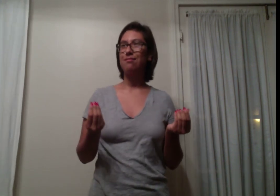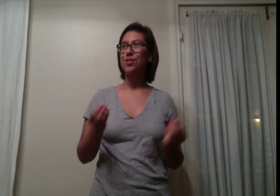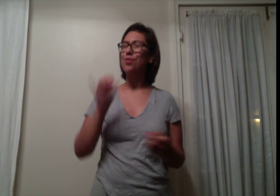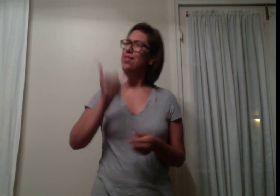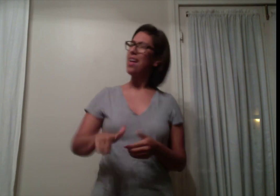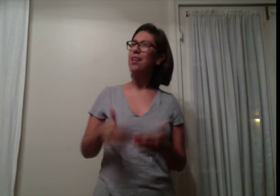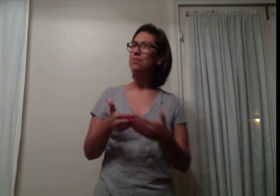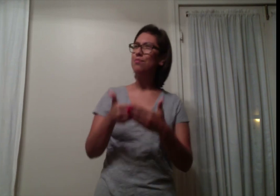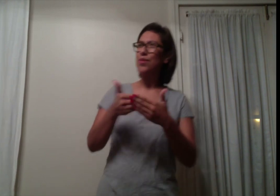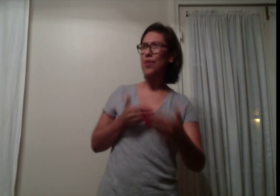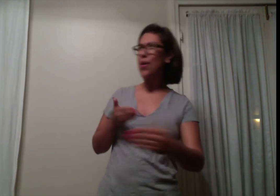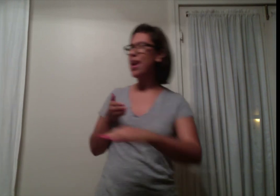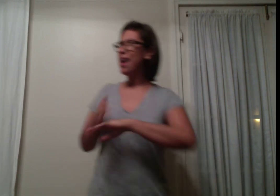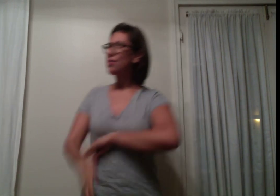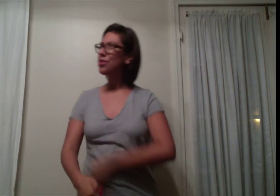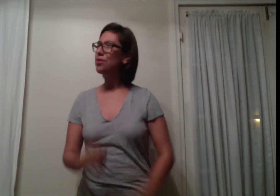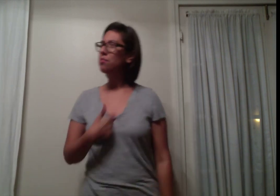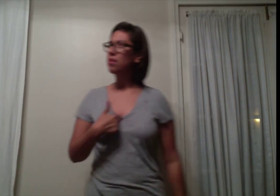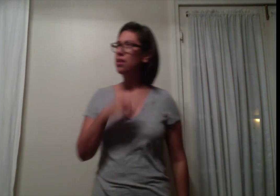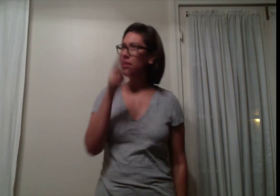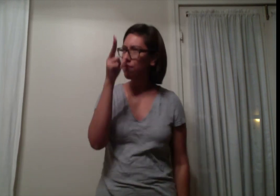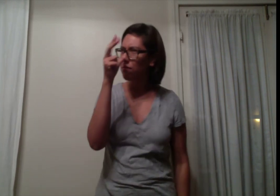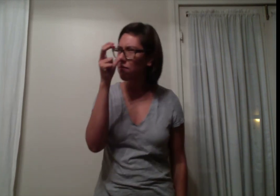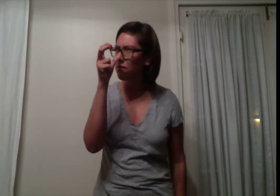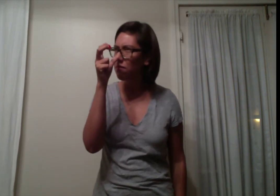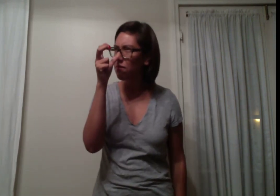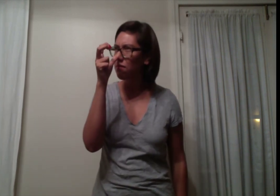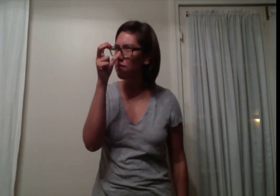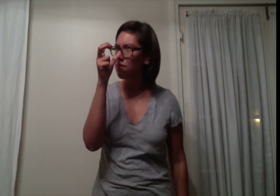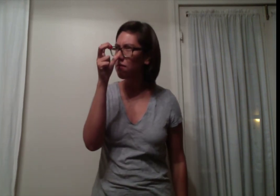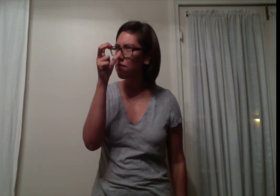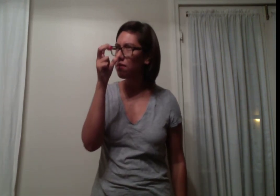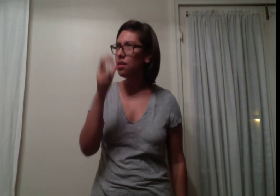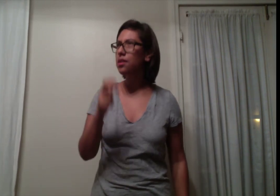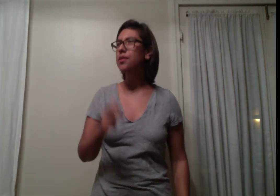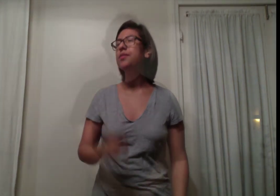Was that before or after I came?